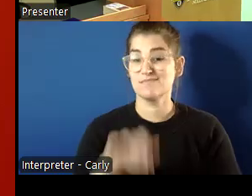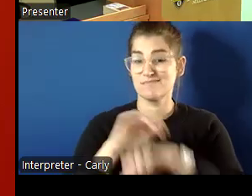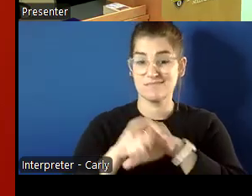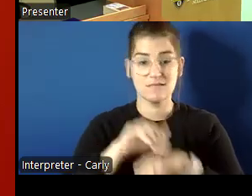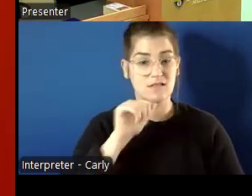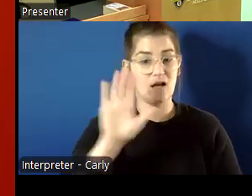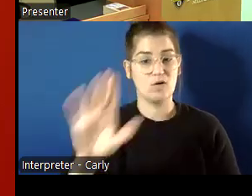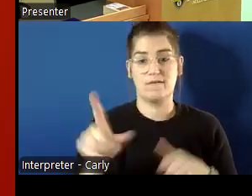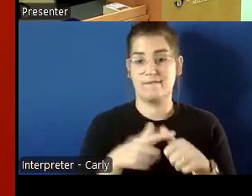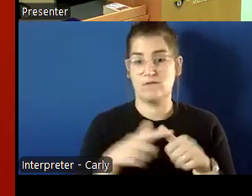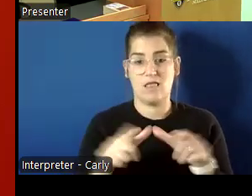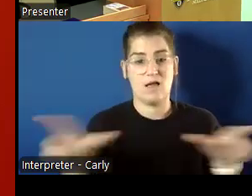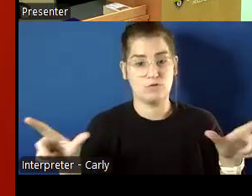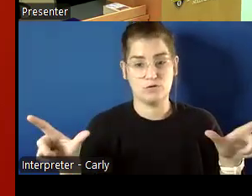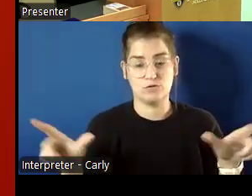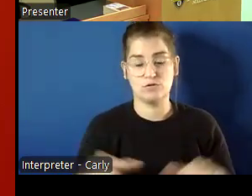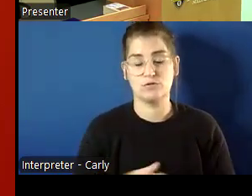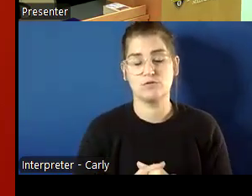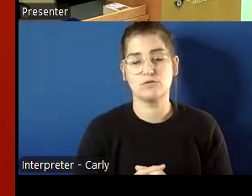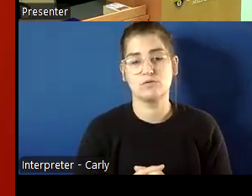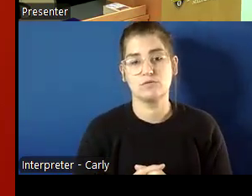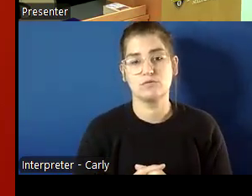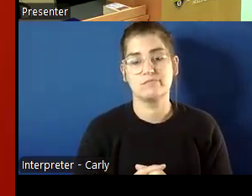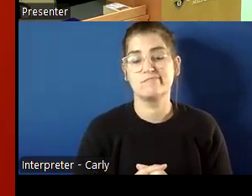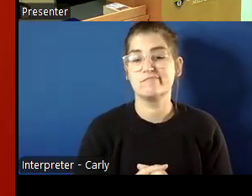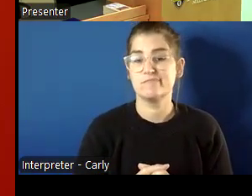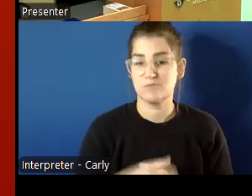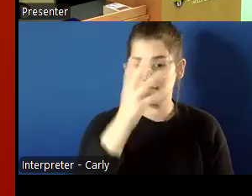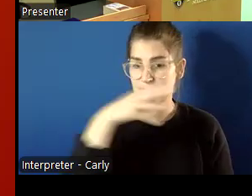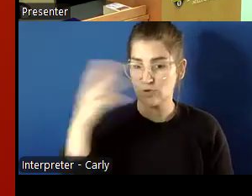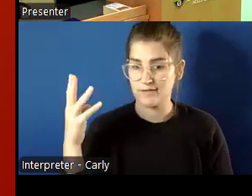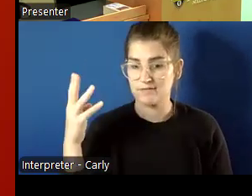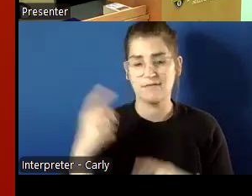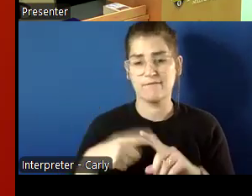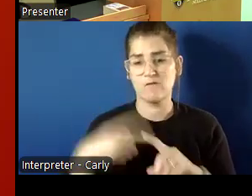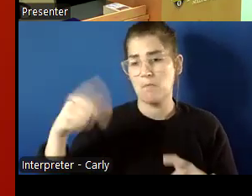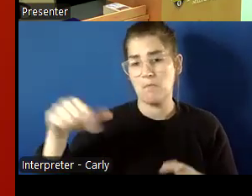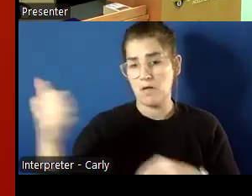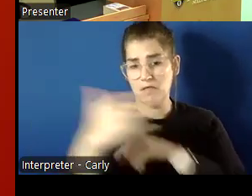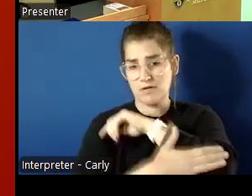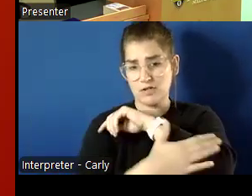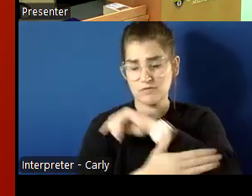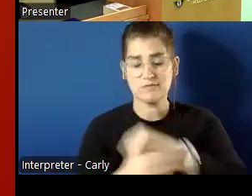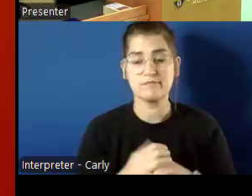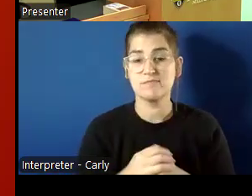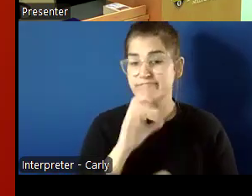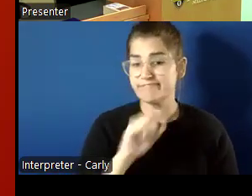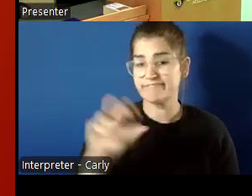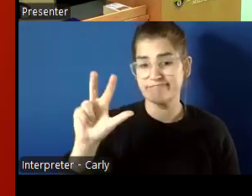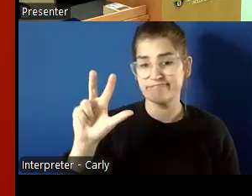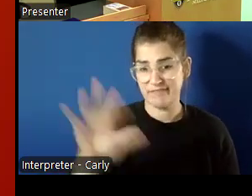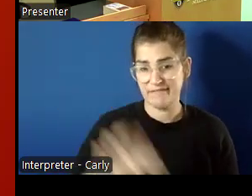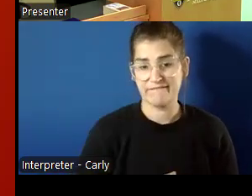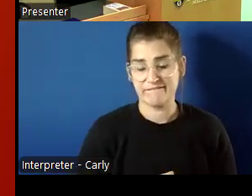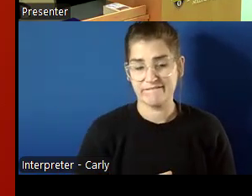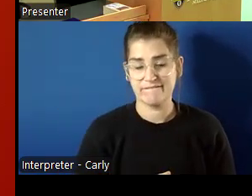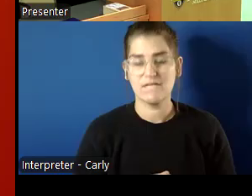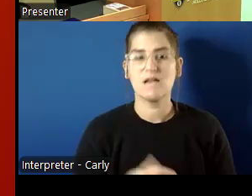first language. She is an immigrant from wherever. she is 35 years old and then then get into because